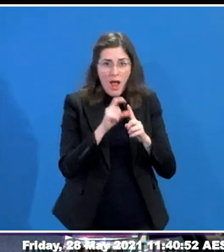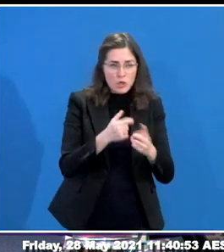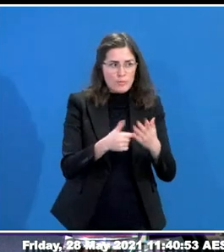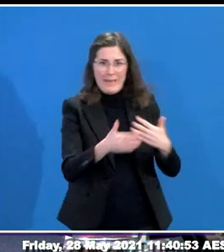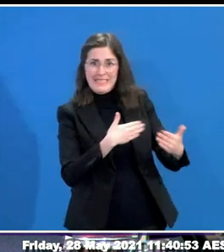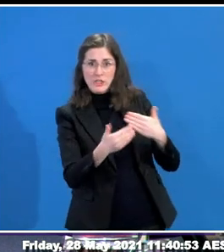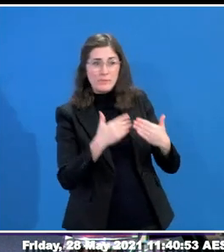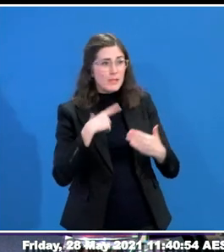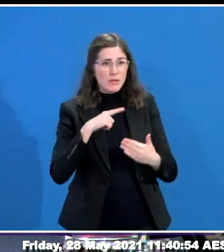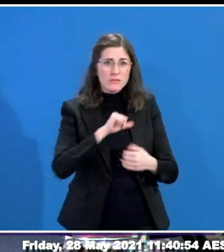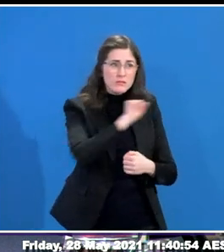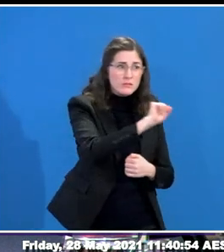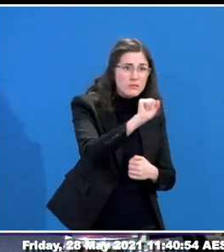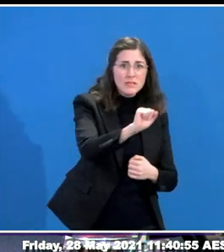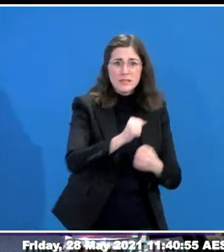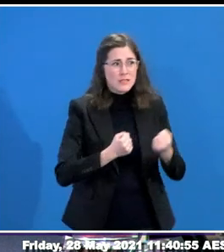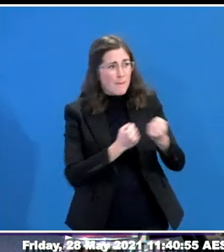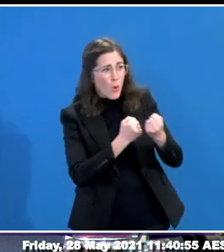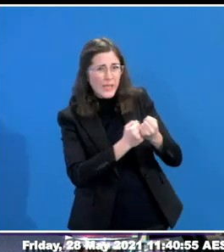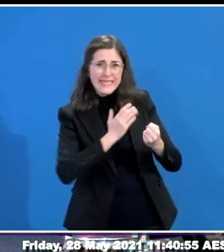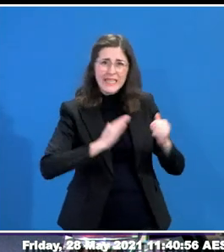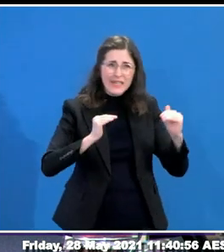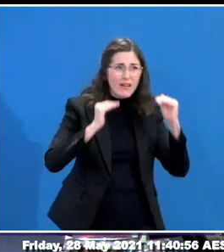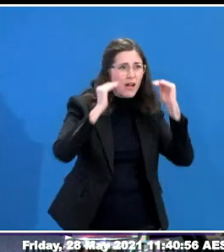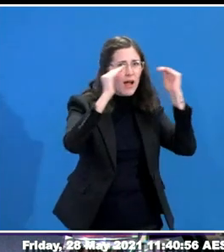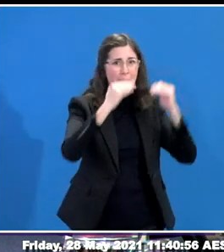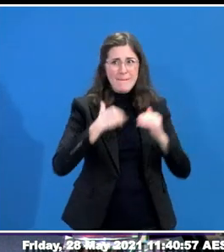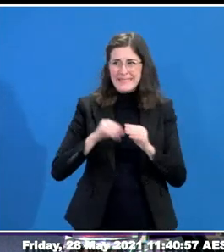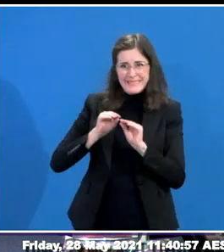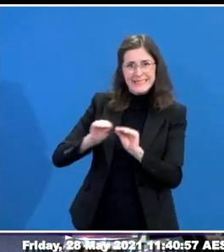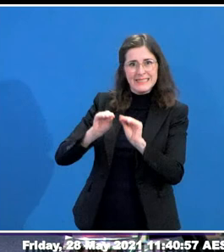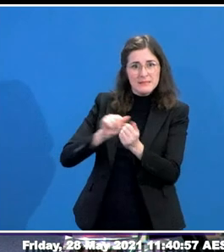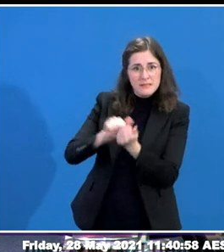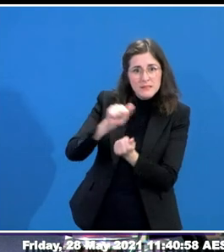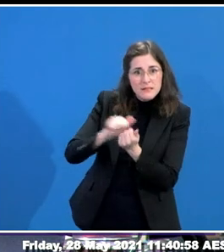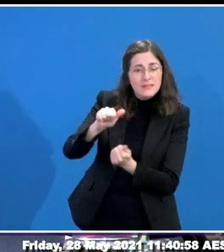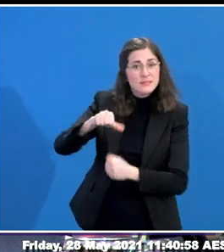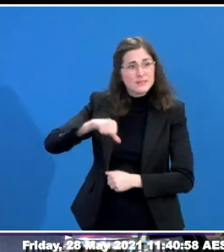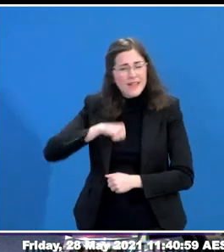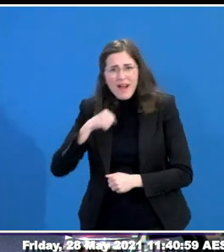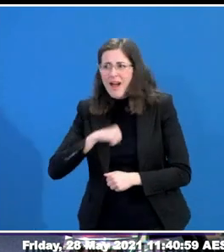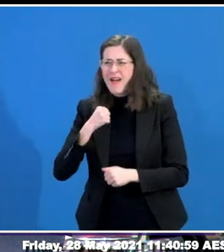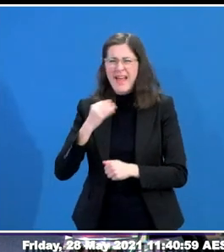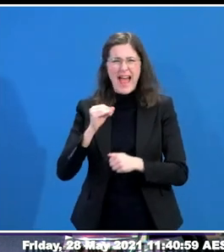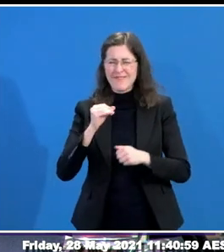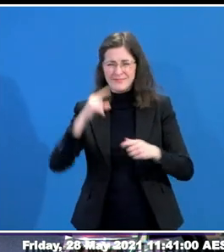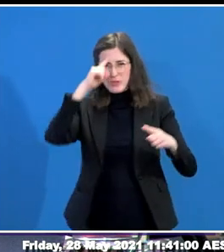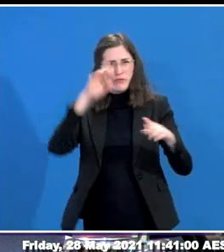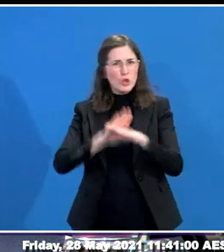supports, training for staff. There is a lot of interactions with specialists.